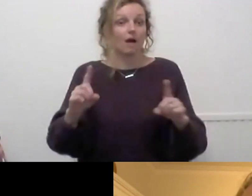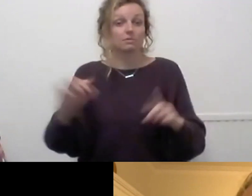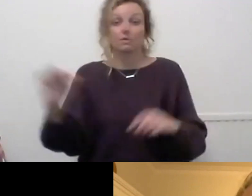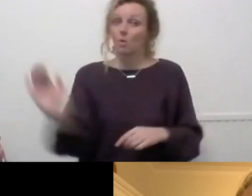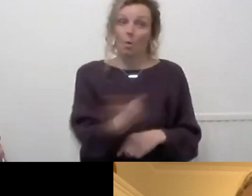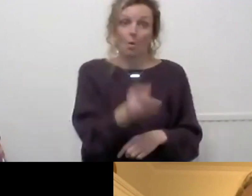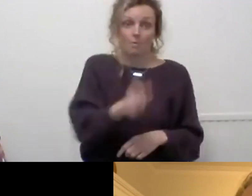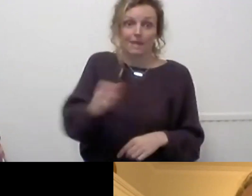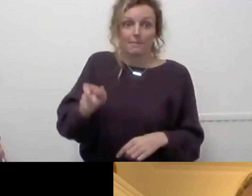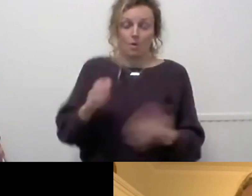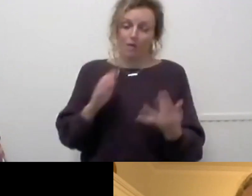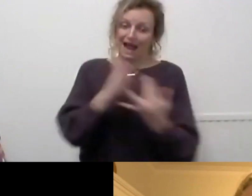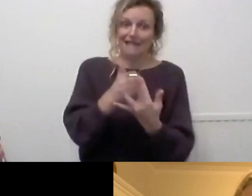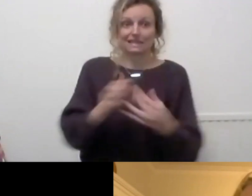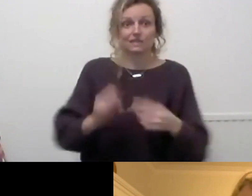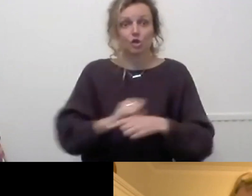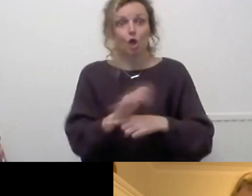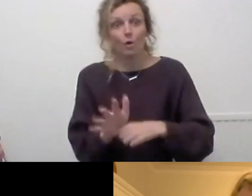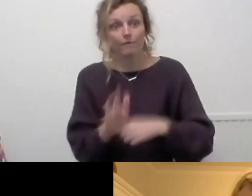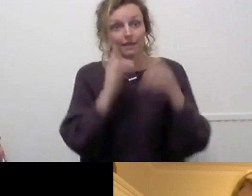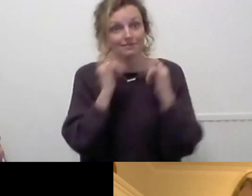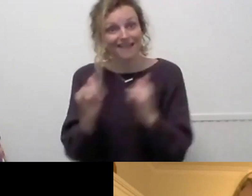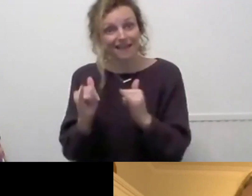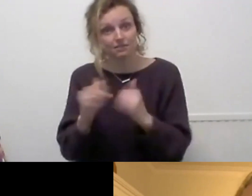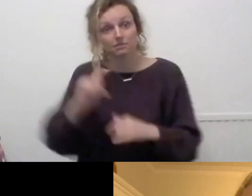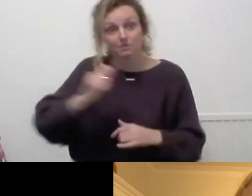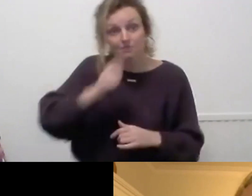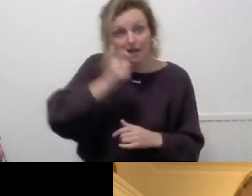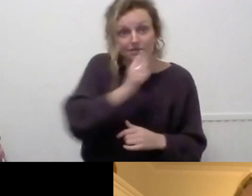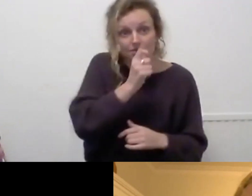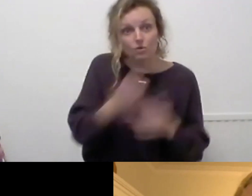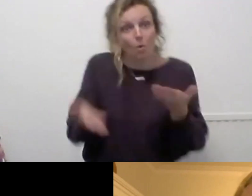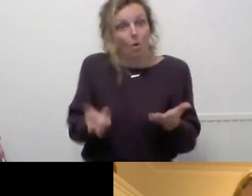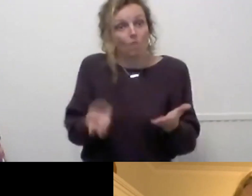So I would advise you either if either you or you know anybody who doesn't have a GP,